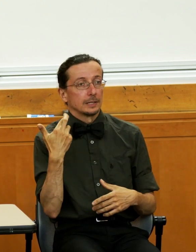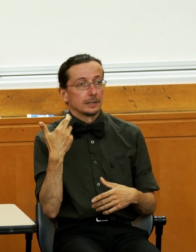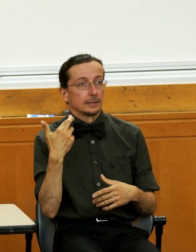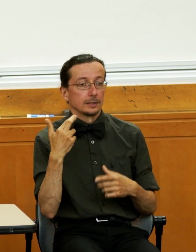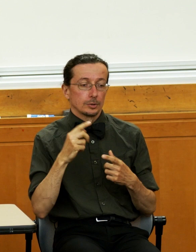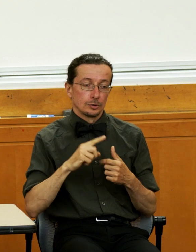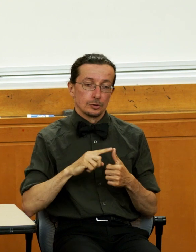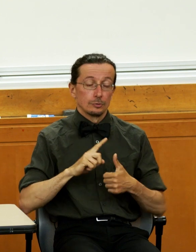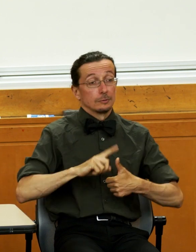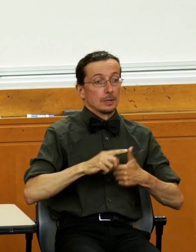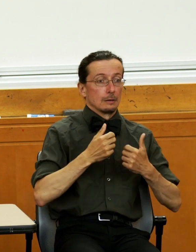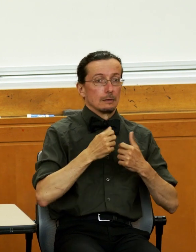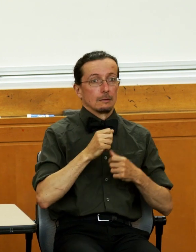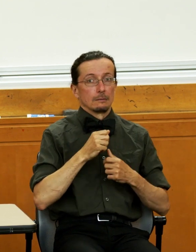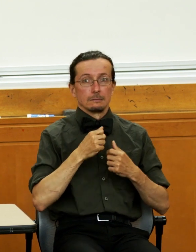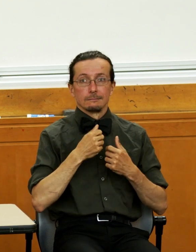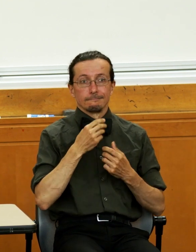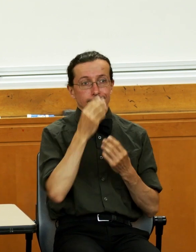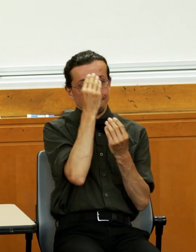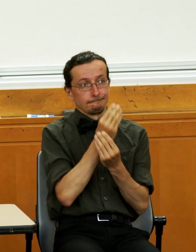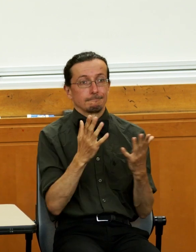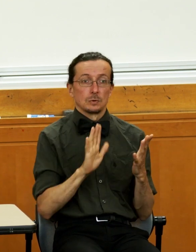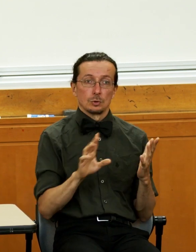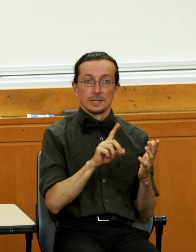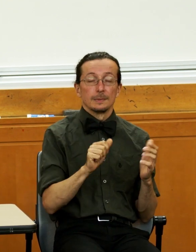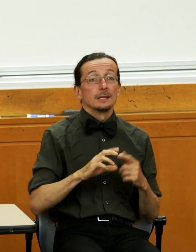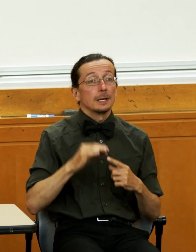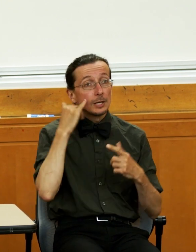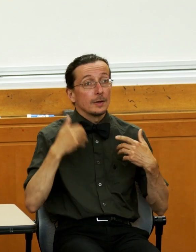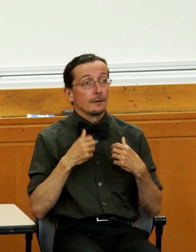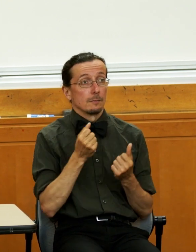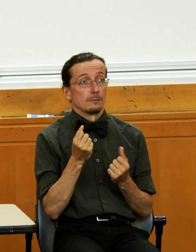one disclosing your disability, especially if you have multi-marginalized identities. I mean, even,